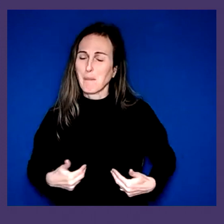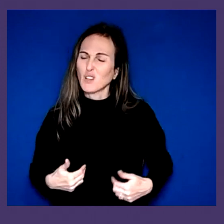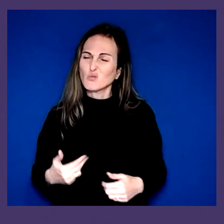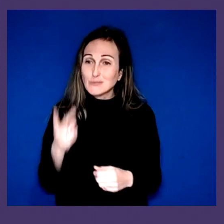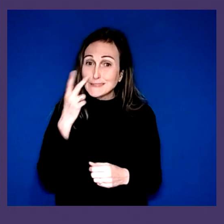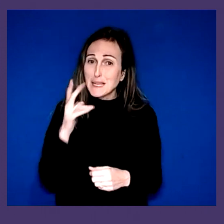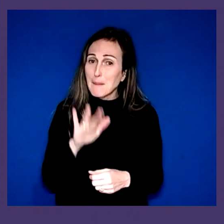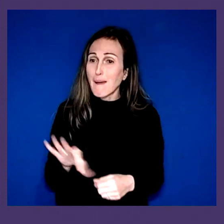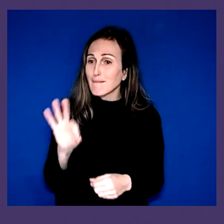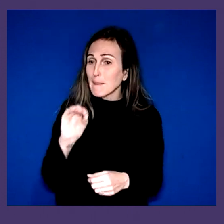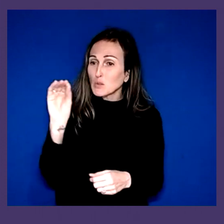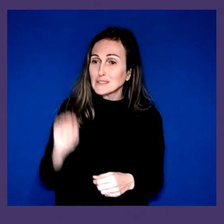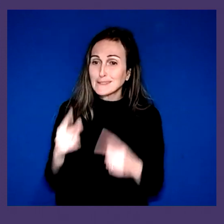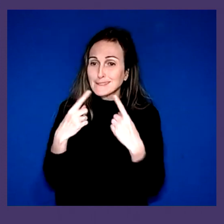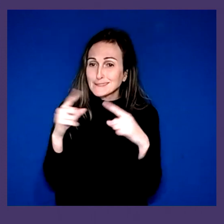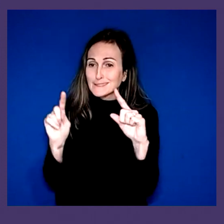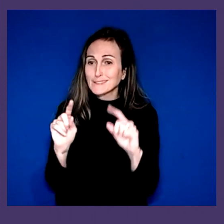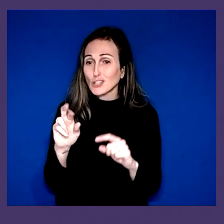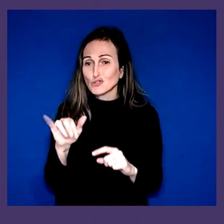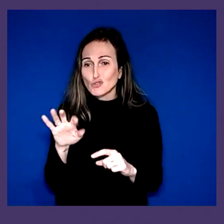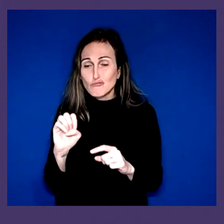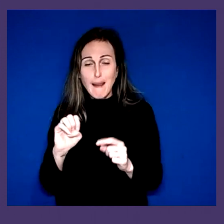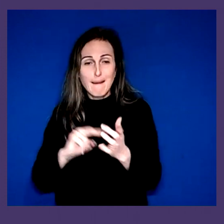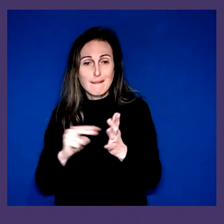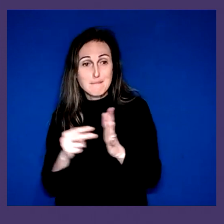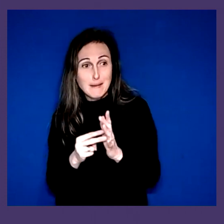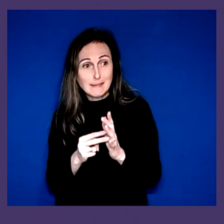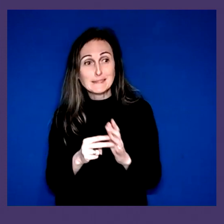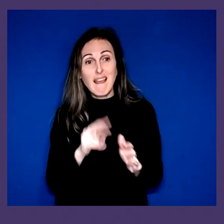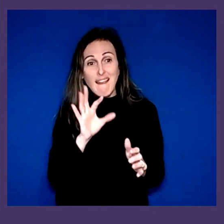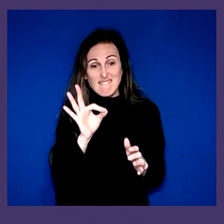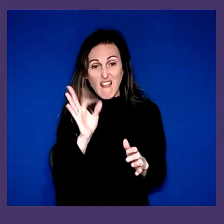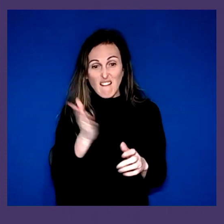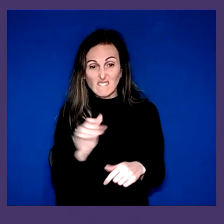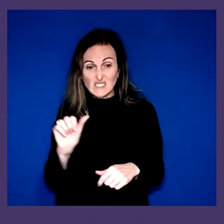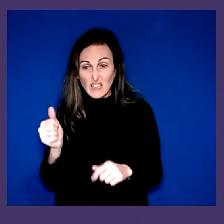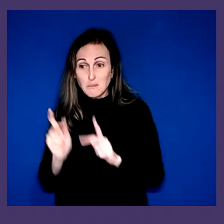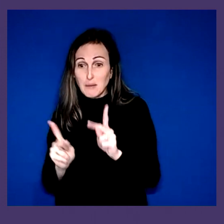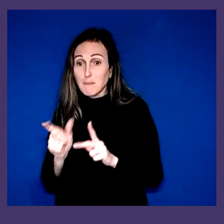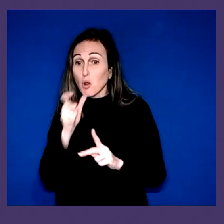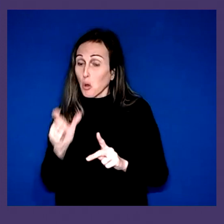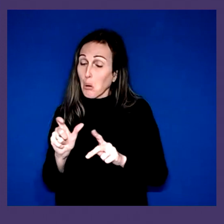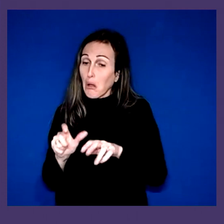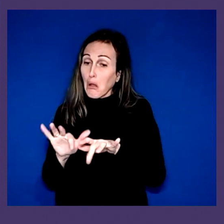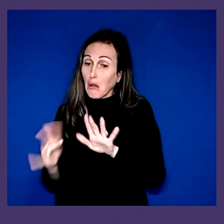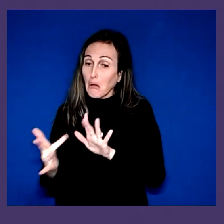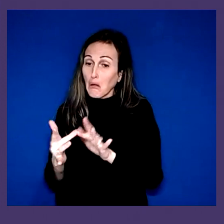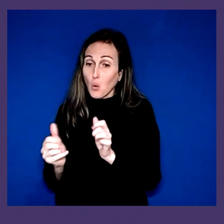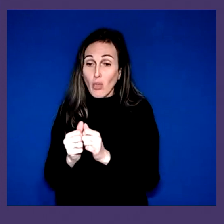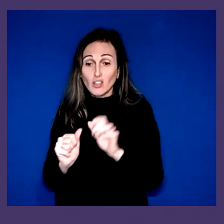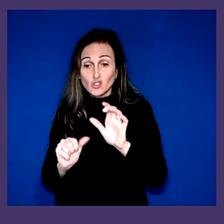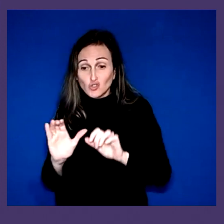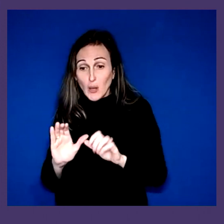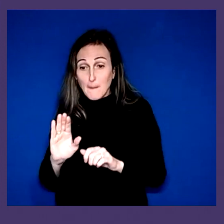That means that 9 out of 10 people who go to the chatbot don't escalate to a call to a human and get their problem solved even faster.